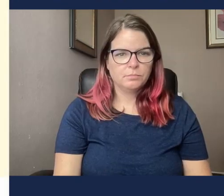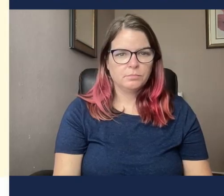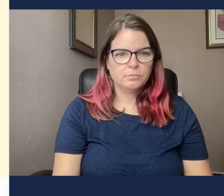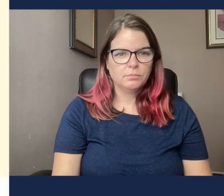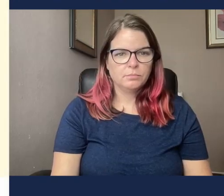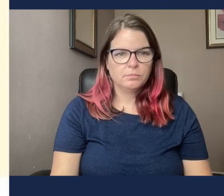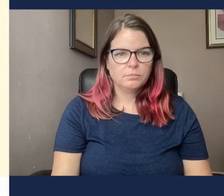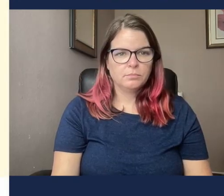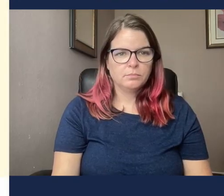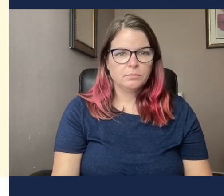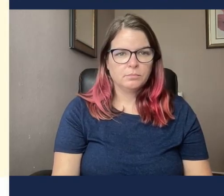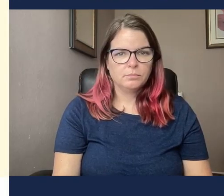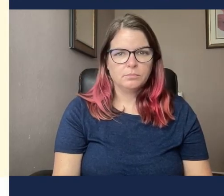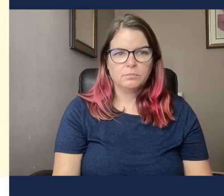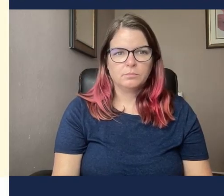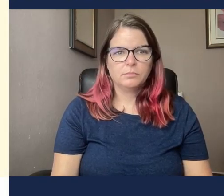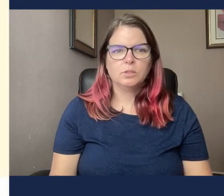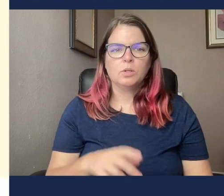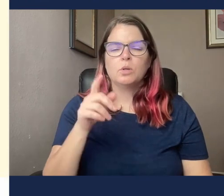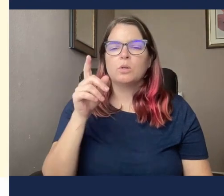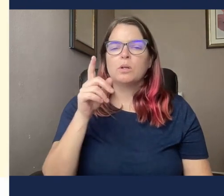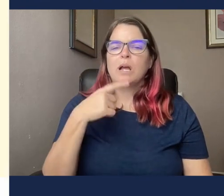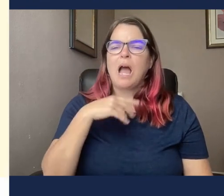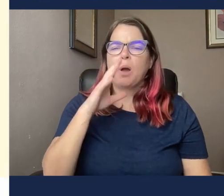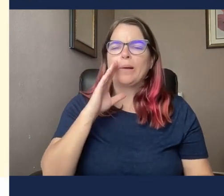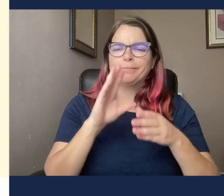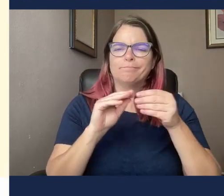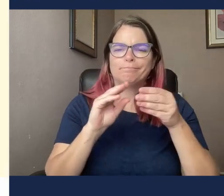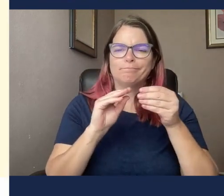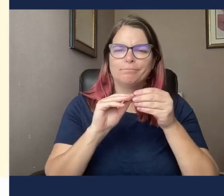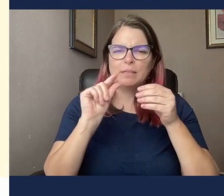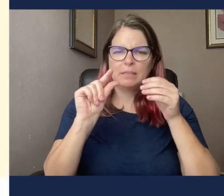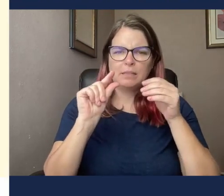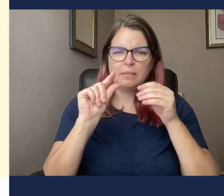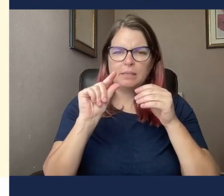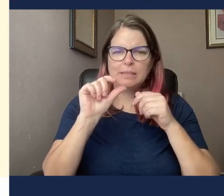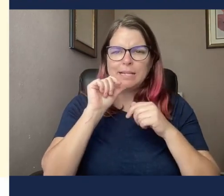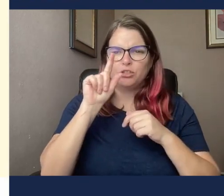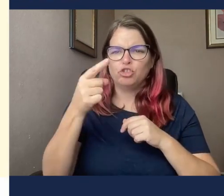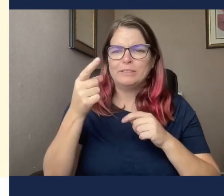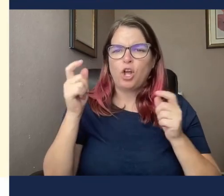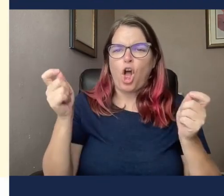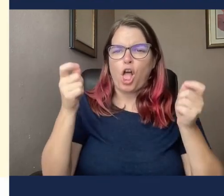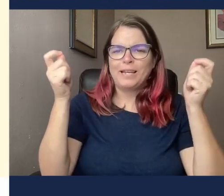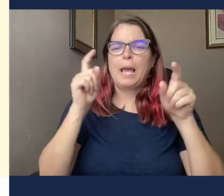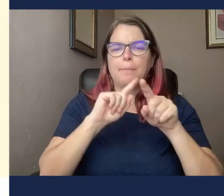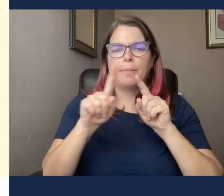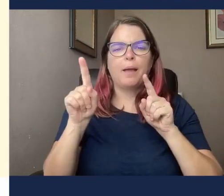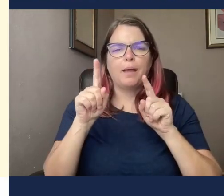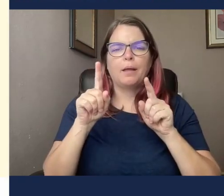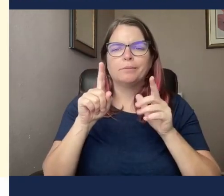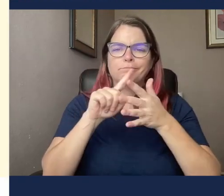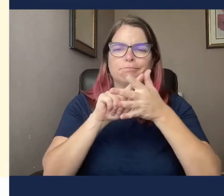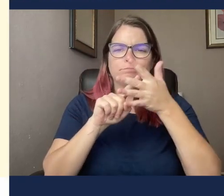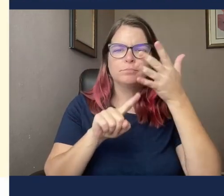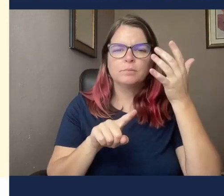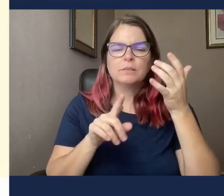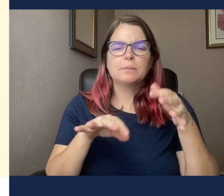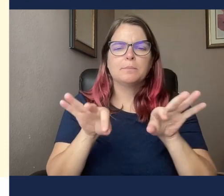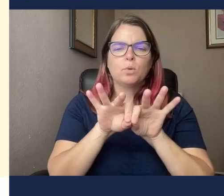Palestinians, they're perceived as wrongly supporting. Which is outrageous. They're mischaracterized as supporters